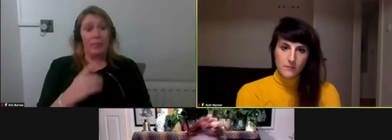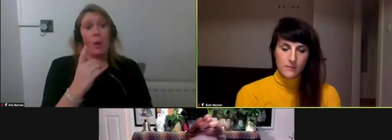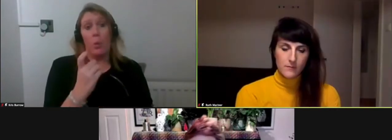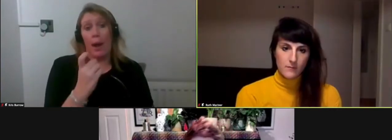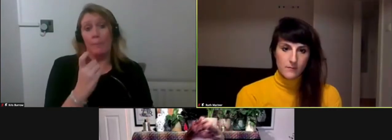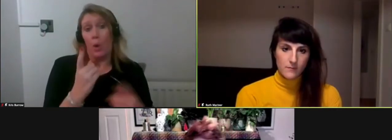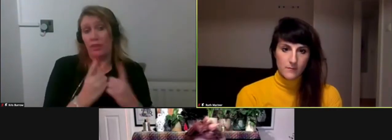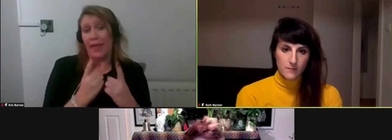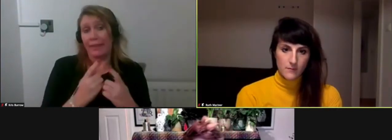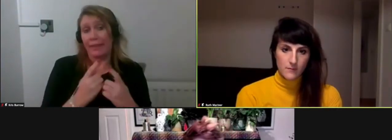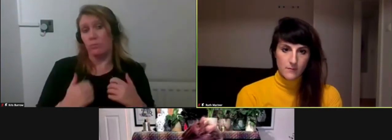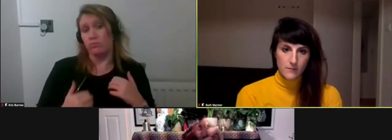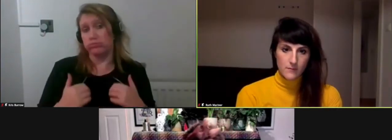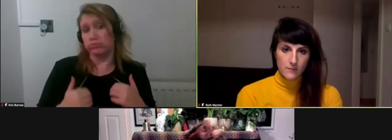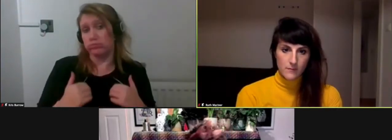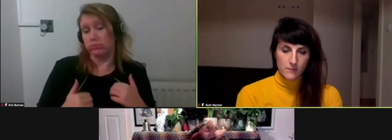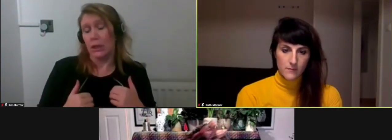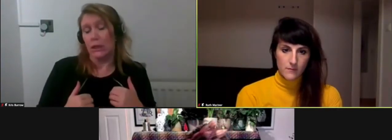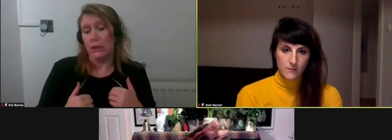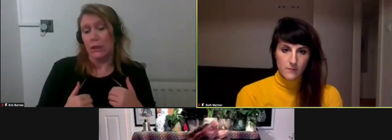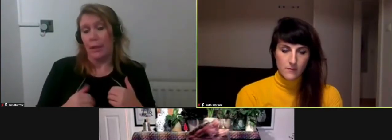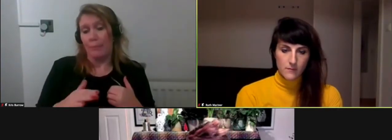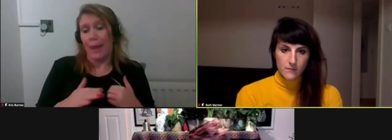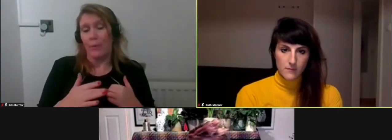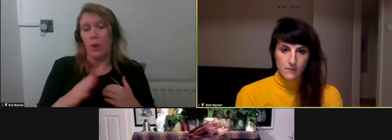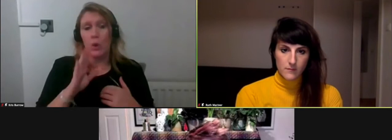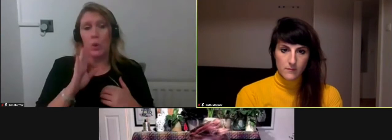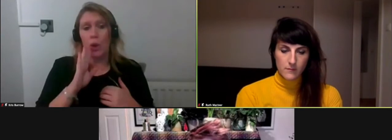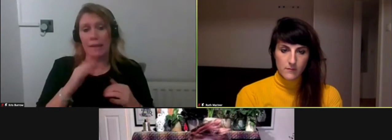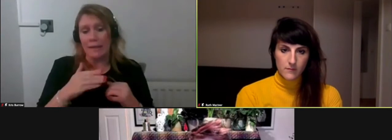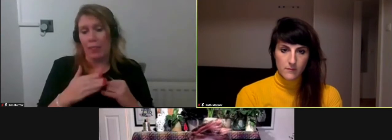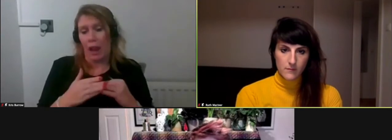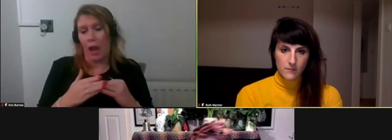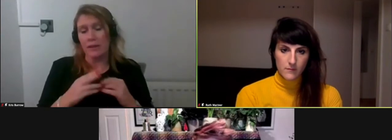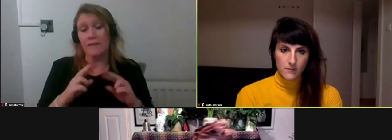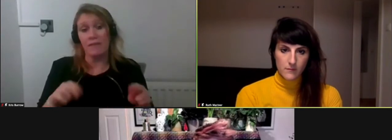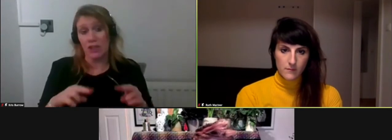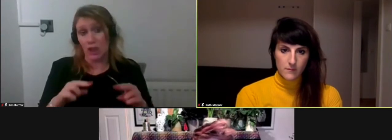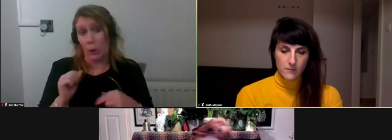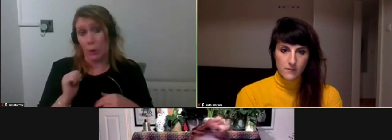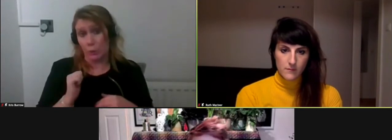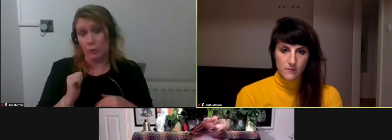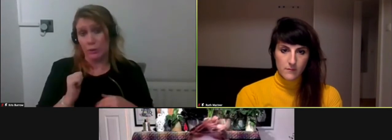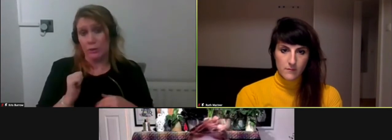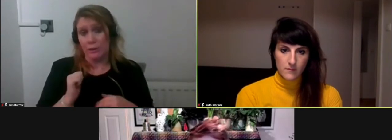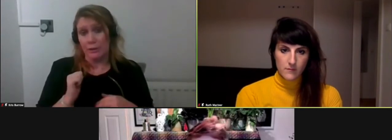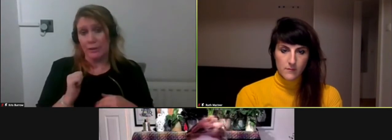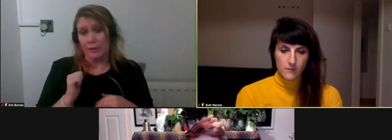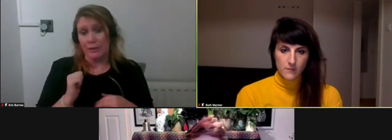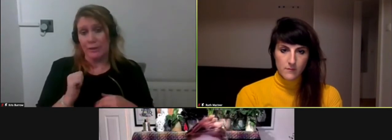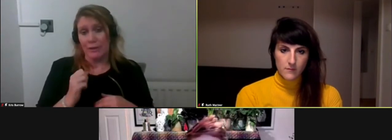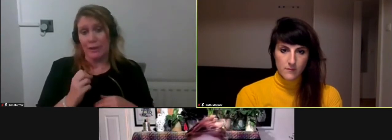have heard this, I'm sure in the last video is whale song. Whale song is